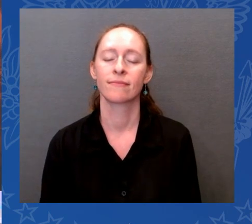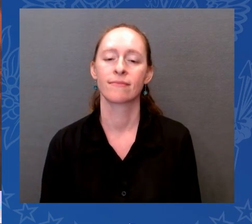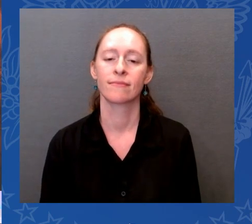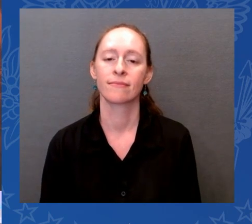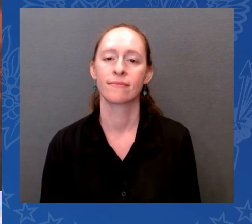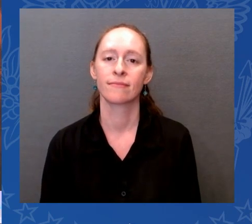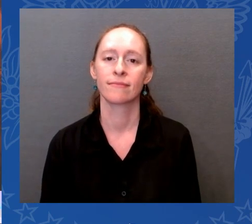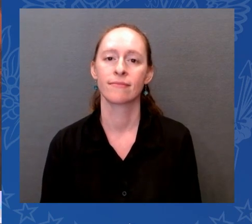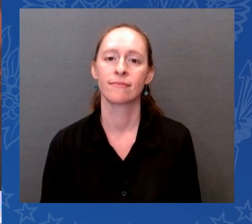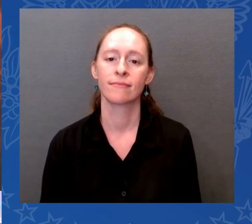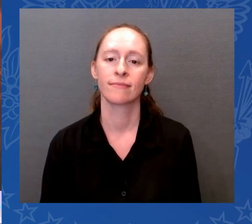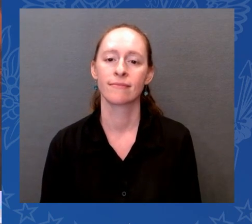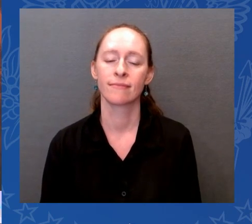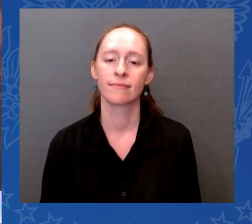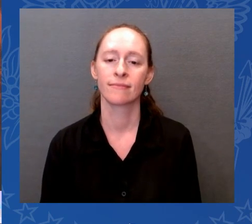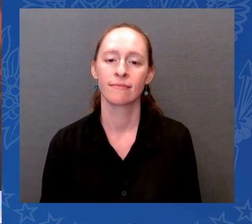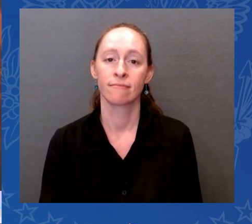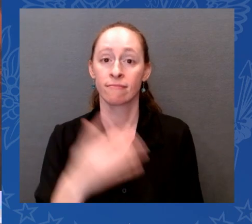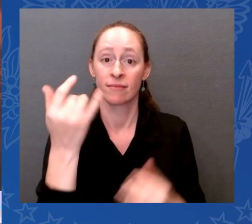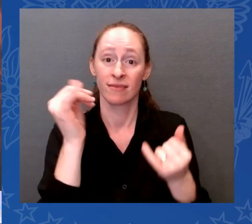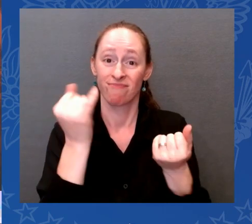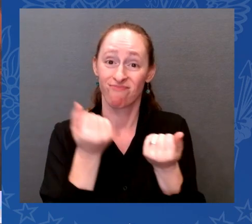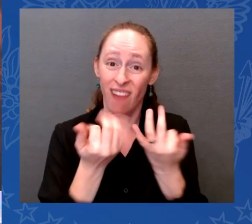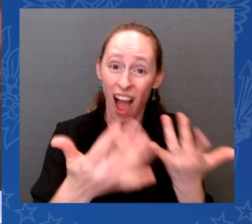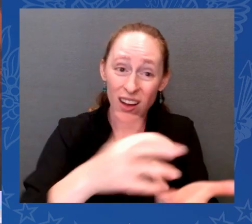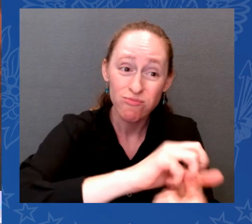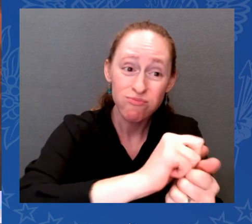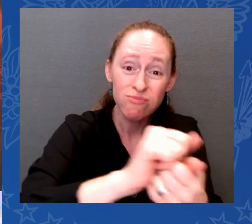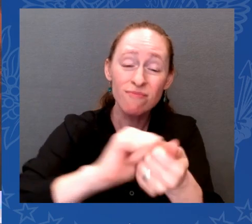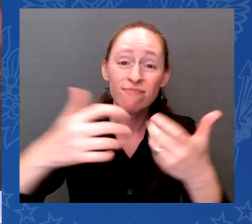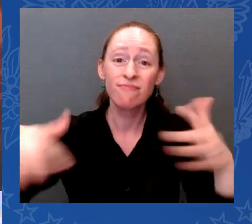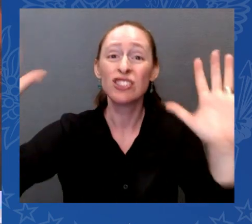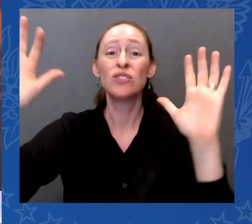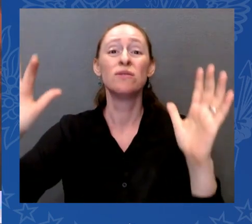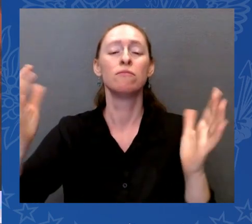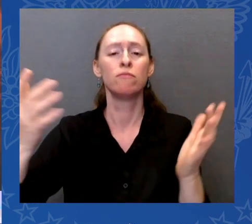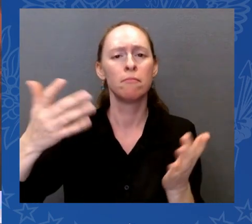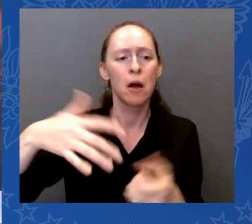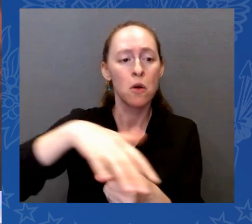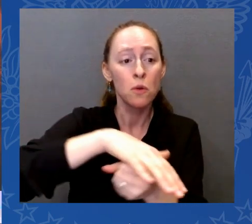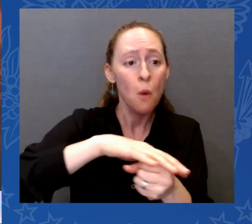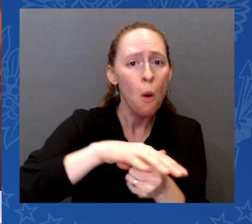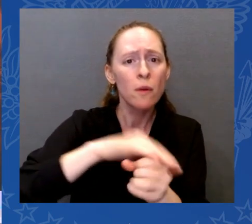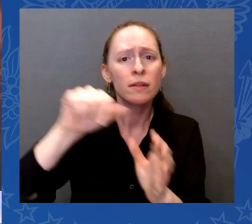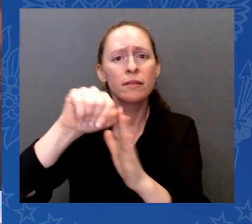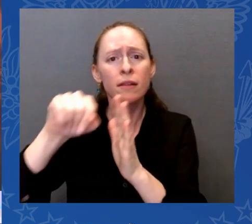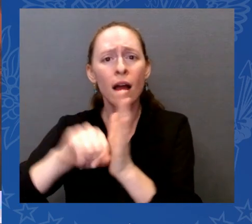and Tribal and territorial governments adapt and adopt the most up-to-date building codes